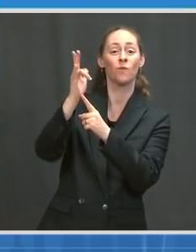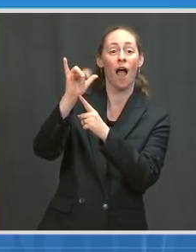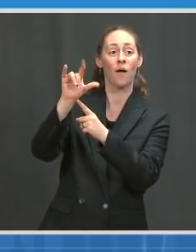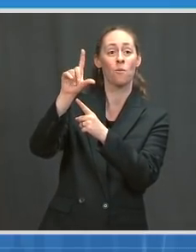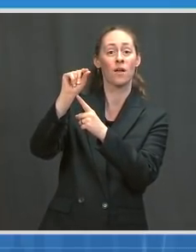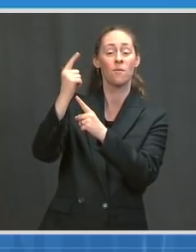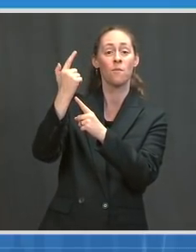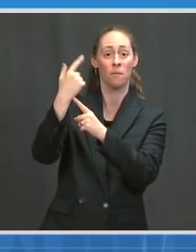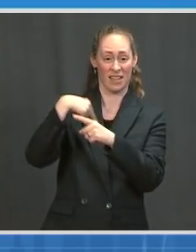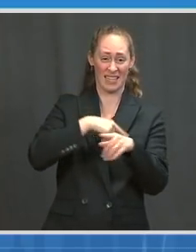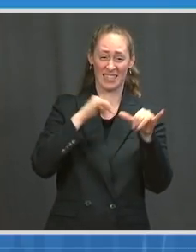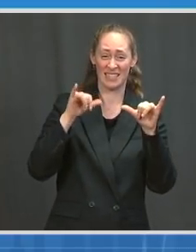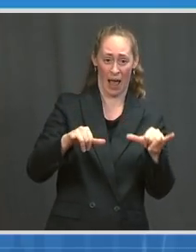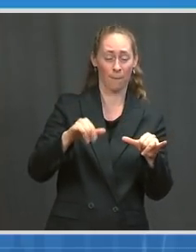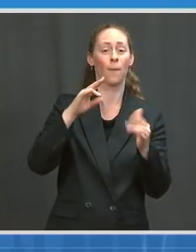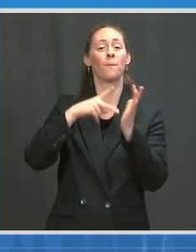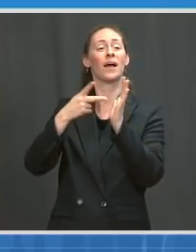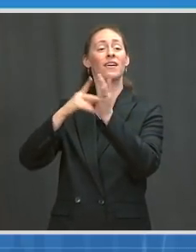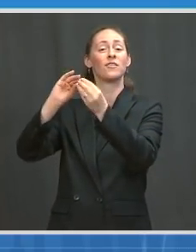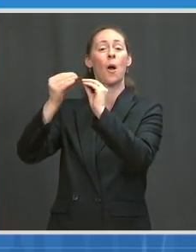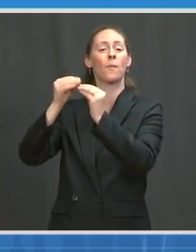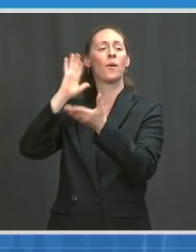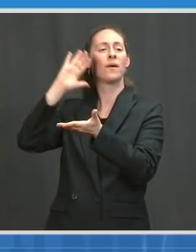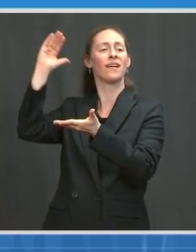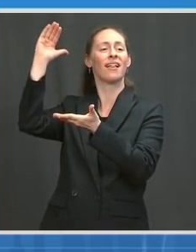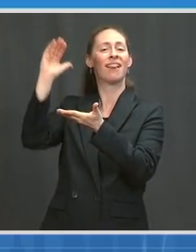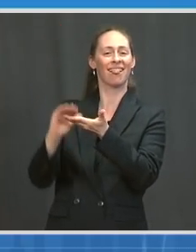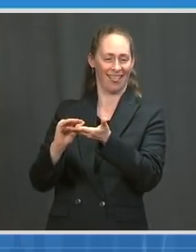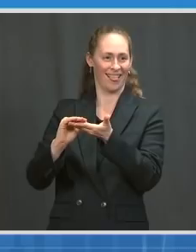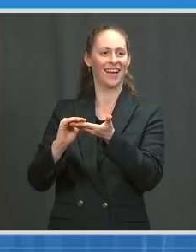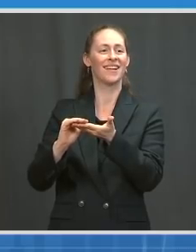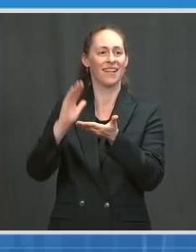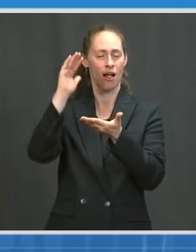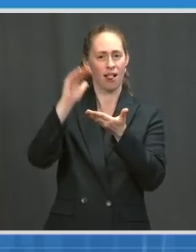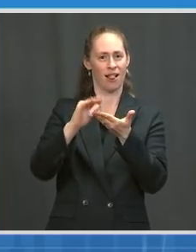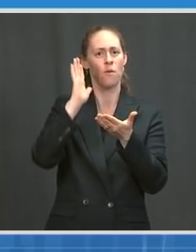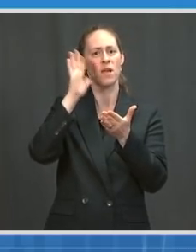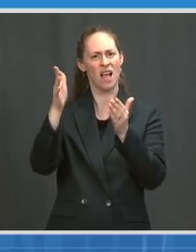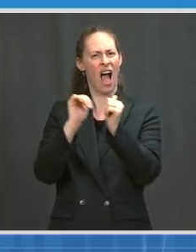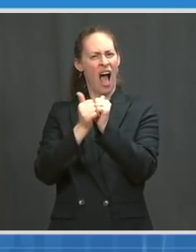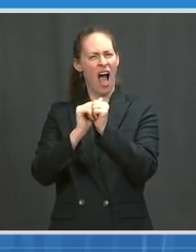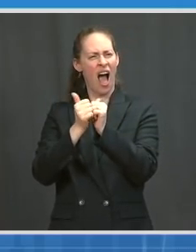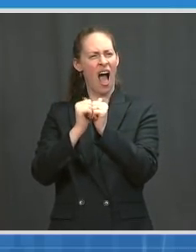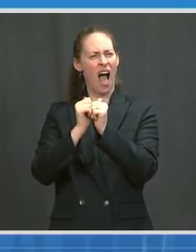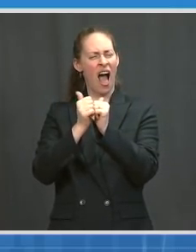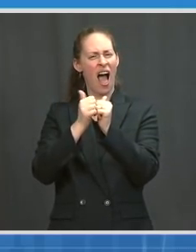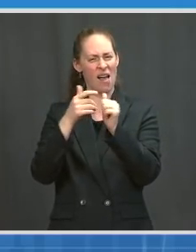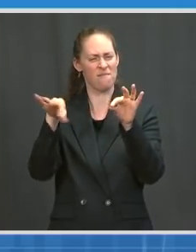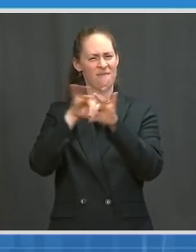if more people get vaccinated sooner. The results remind us that we have the path out of this.